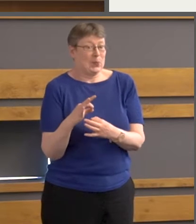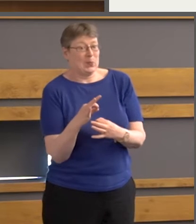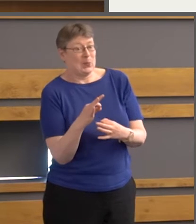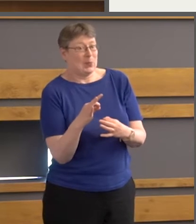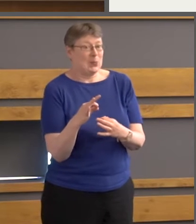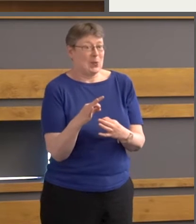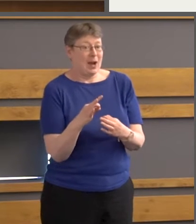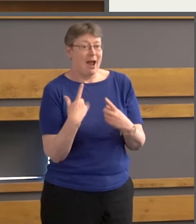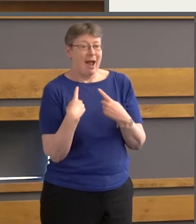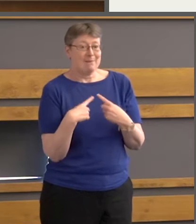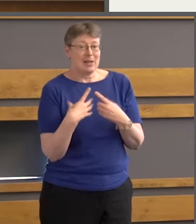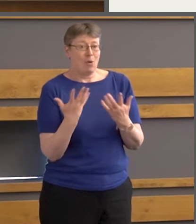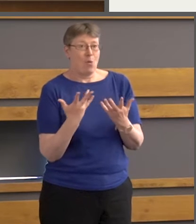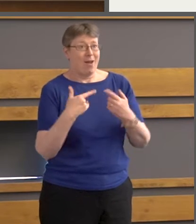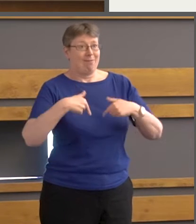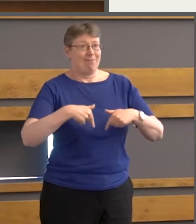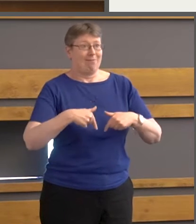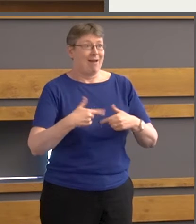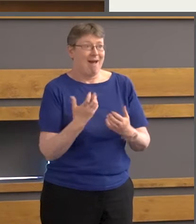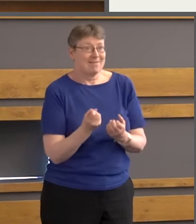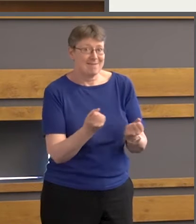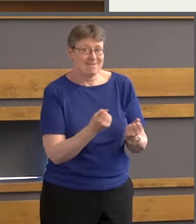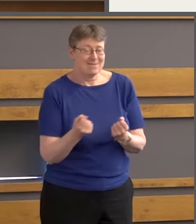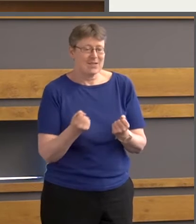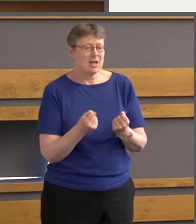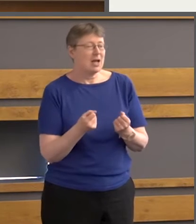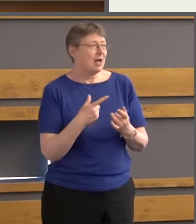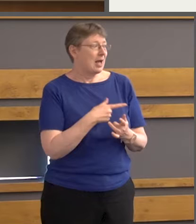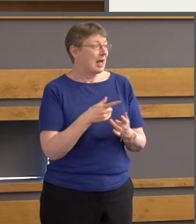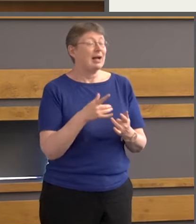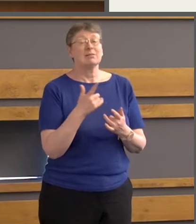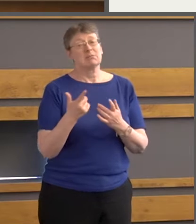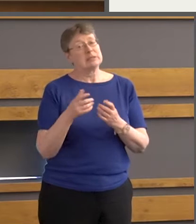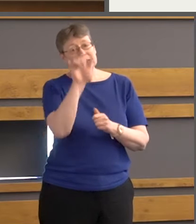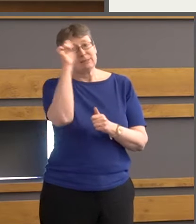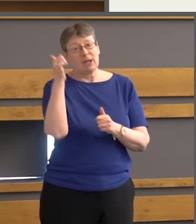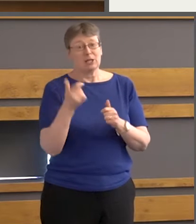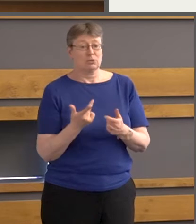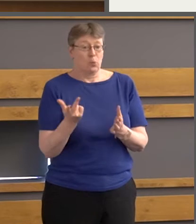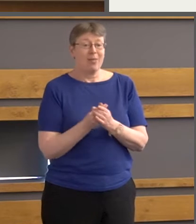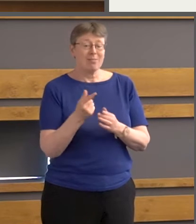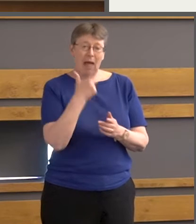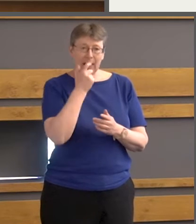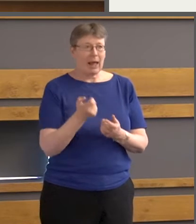that are available in the city, and there will be archivists on hand to answer your questions about these.